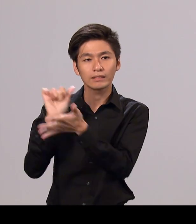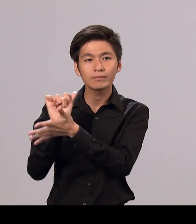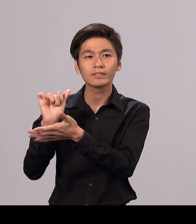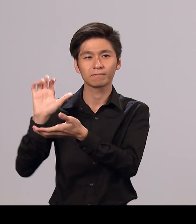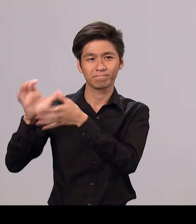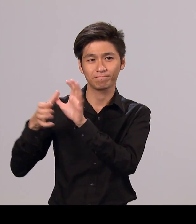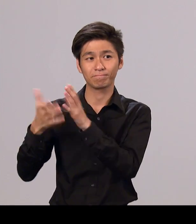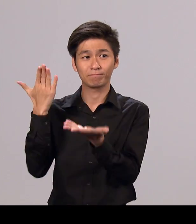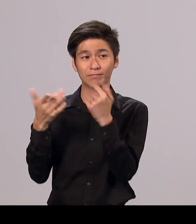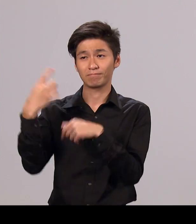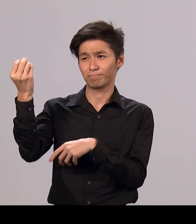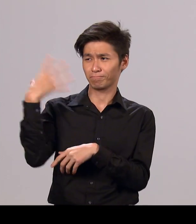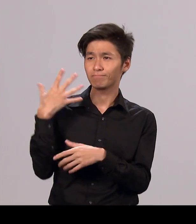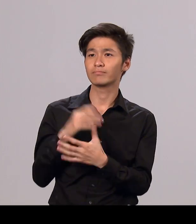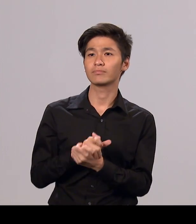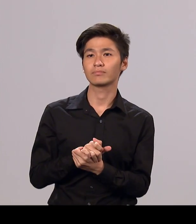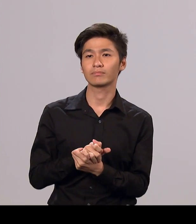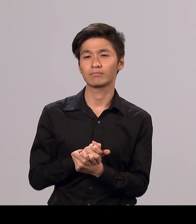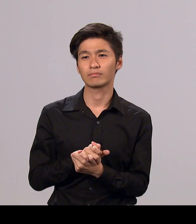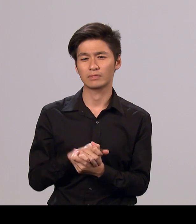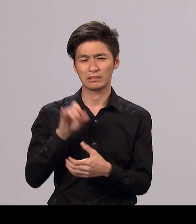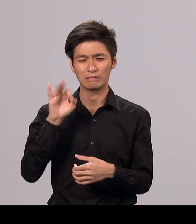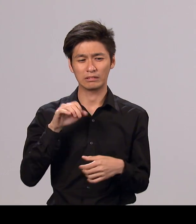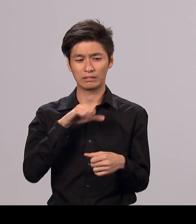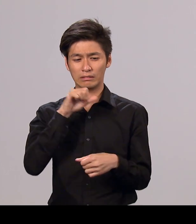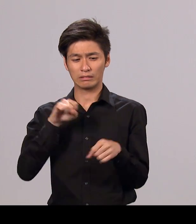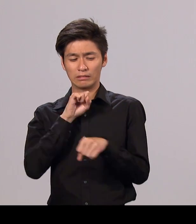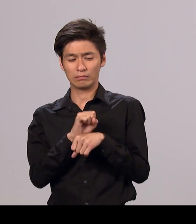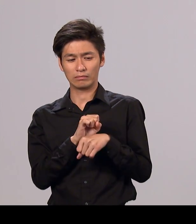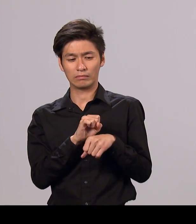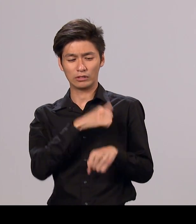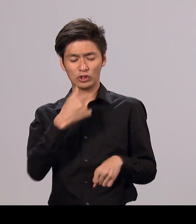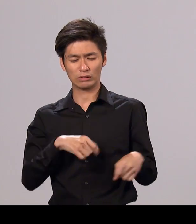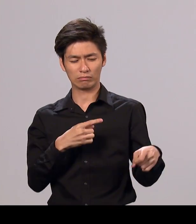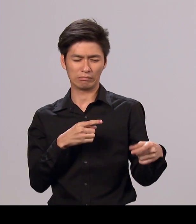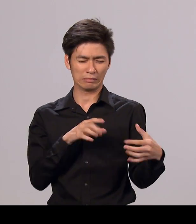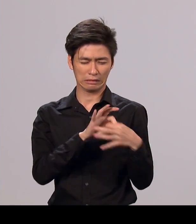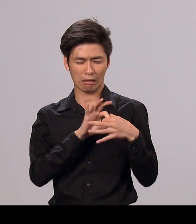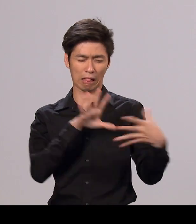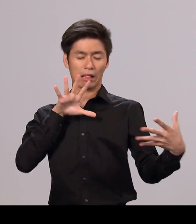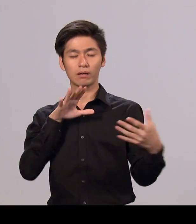They may tell you any tension between Singapore and China will affect your business, affect your collaboration.